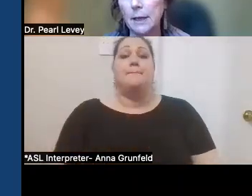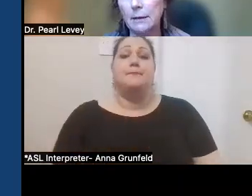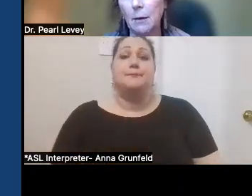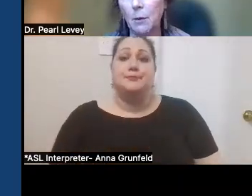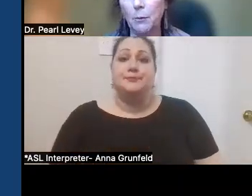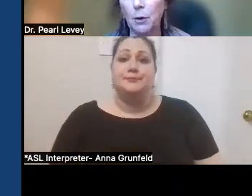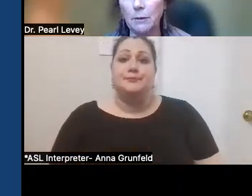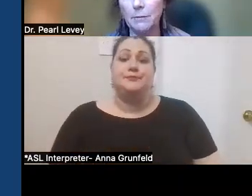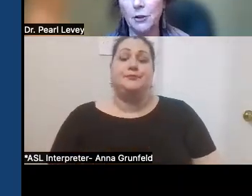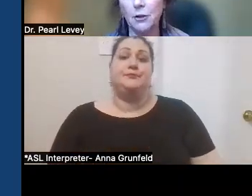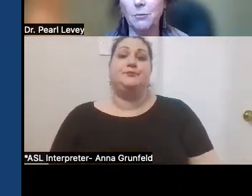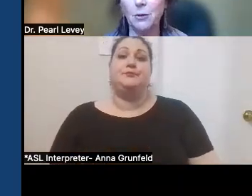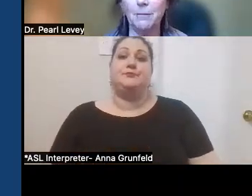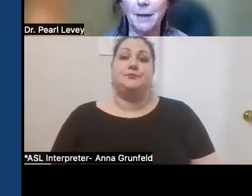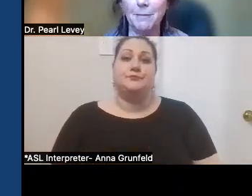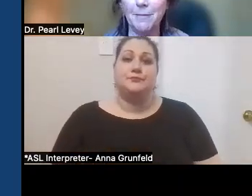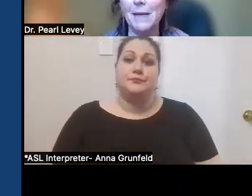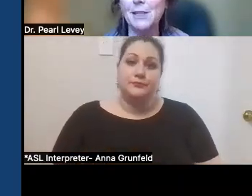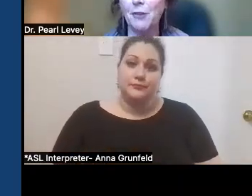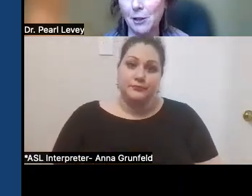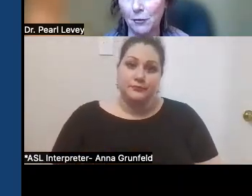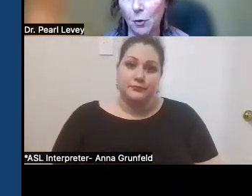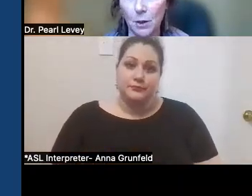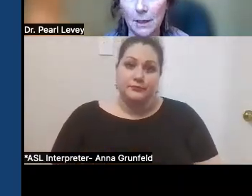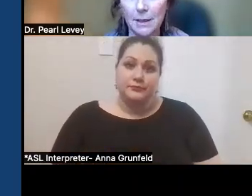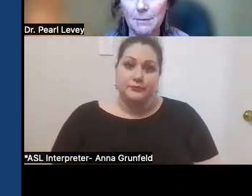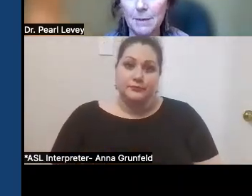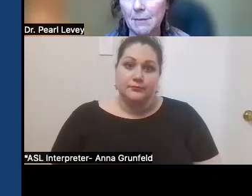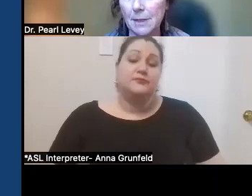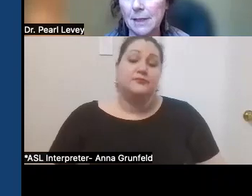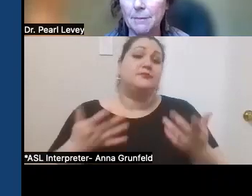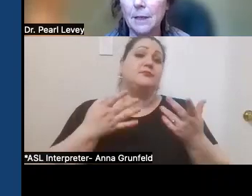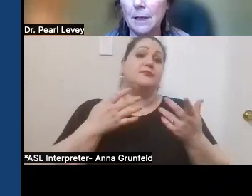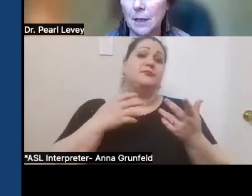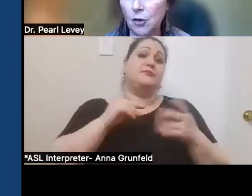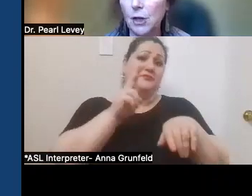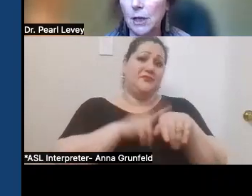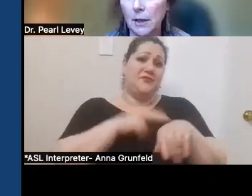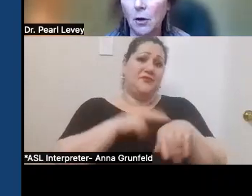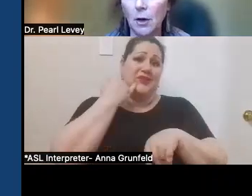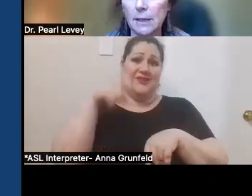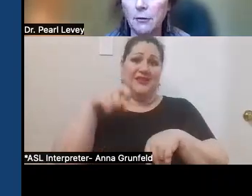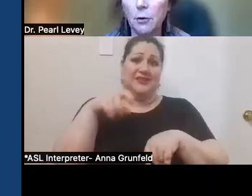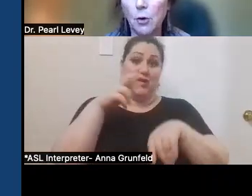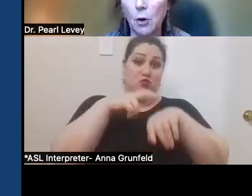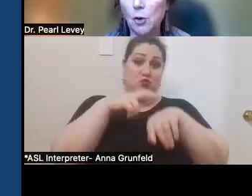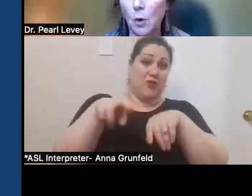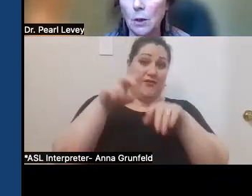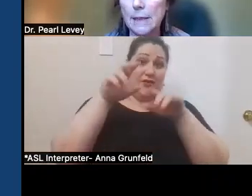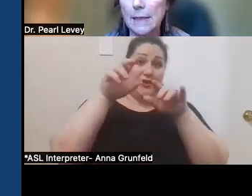they want to put up the best face forward and it becomes tricky, the whole idea of who knows what.